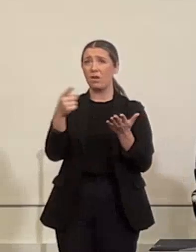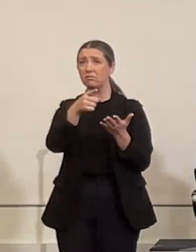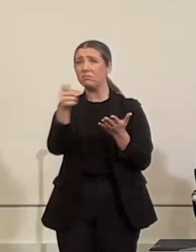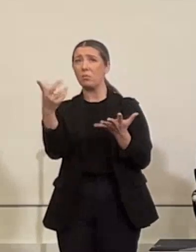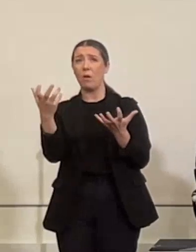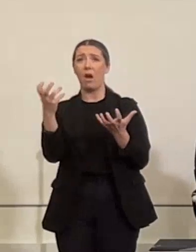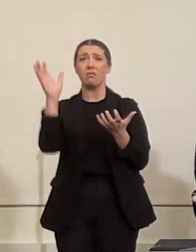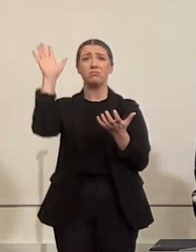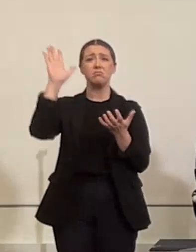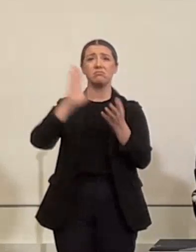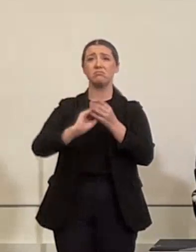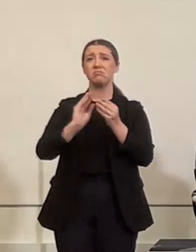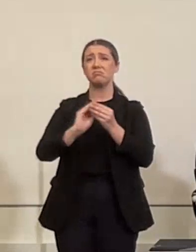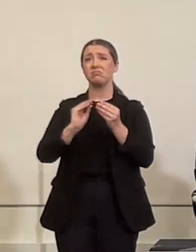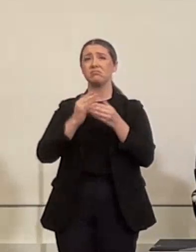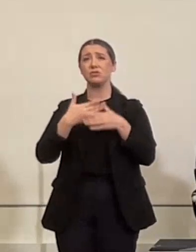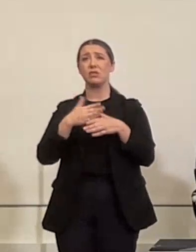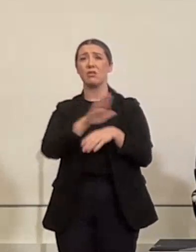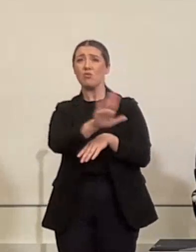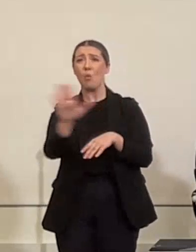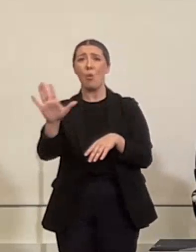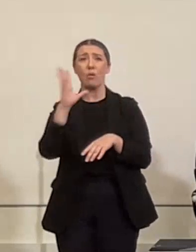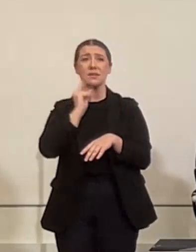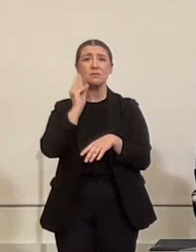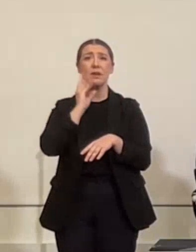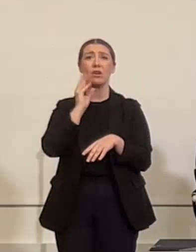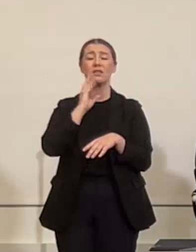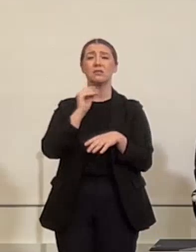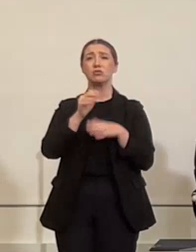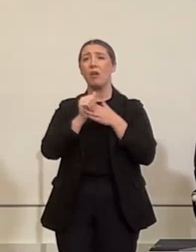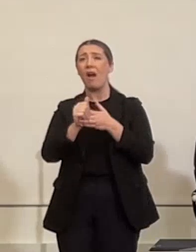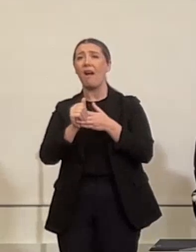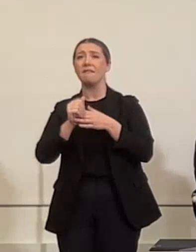audience who wanted to share how they maybe had an experience of